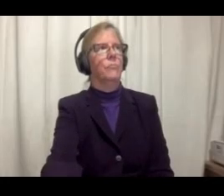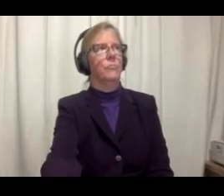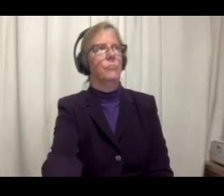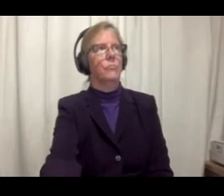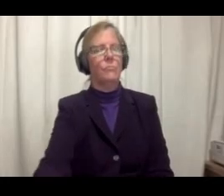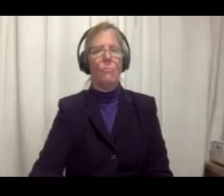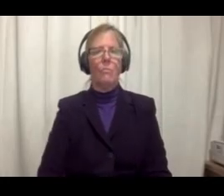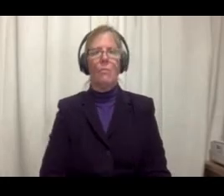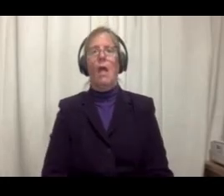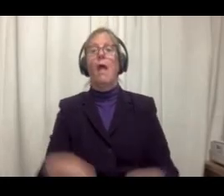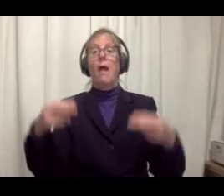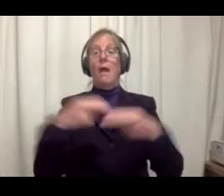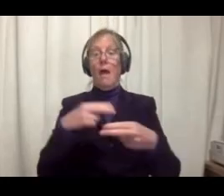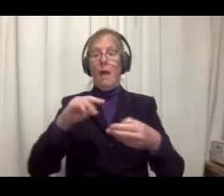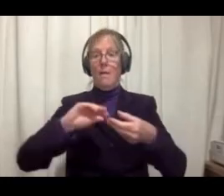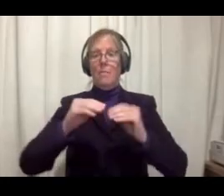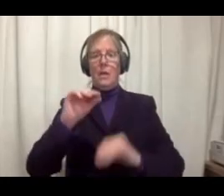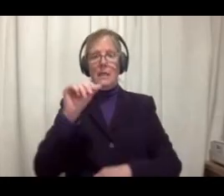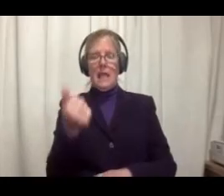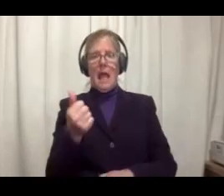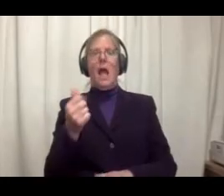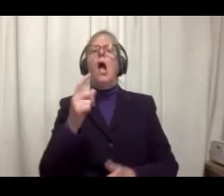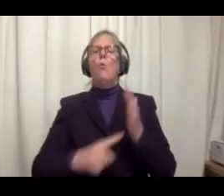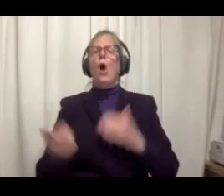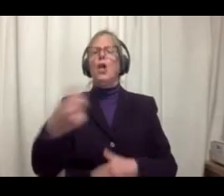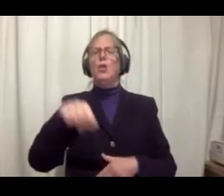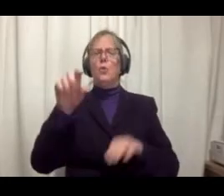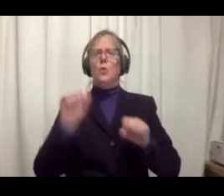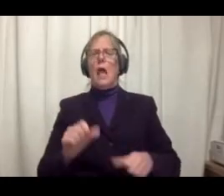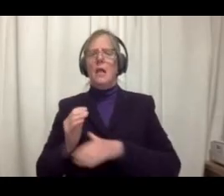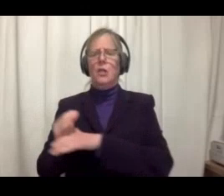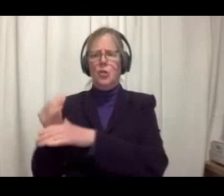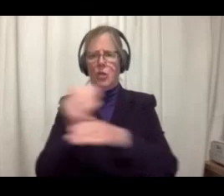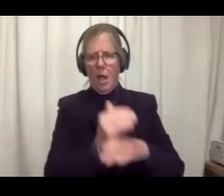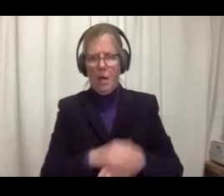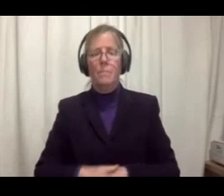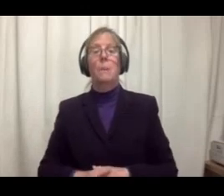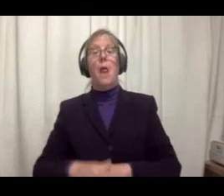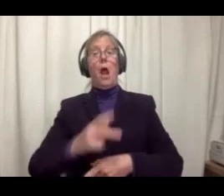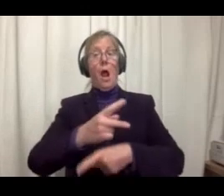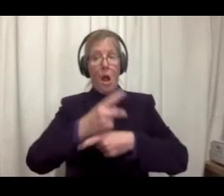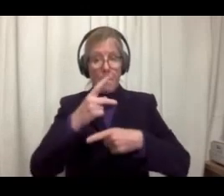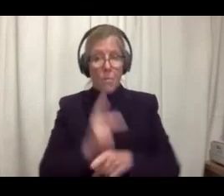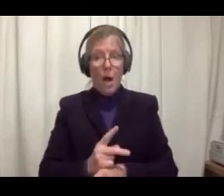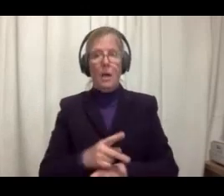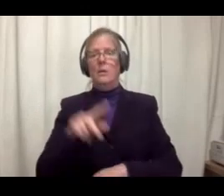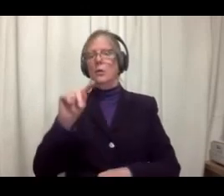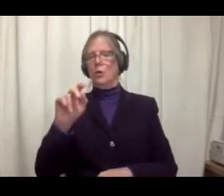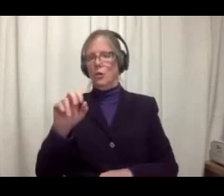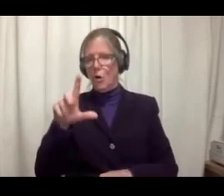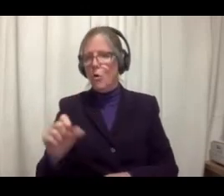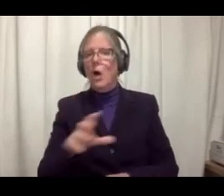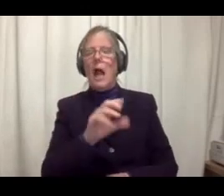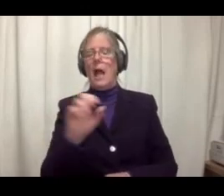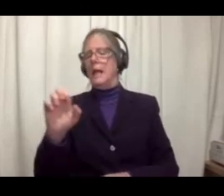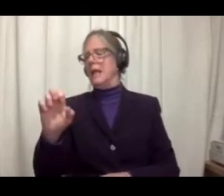Slide 10, What You Can Share – Products, Tools, and Events.